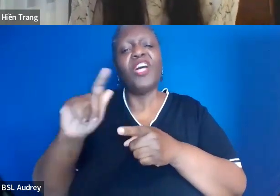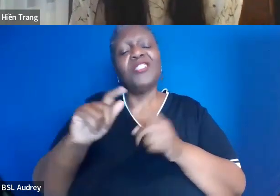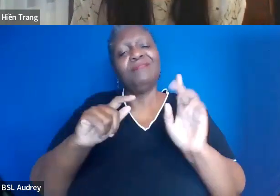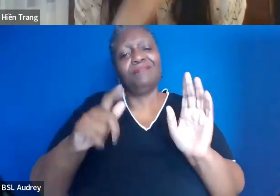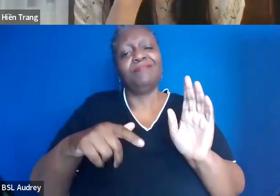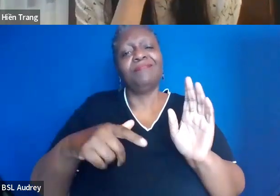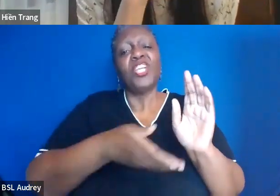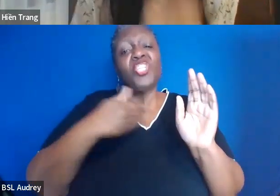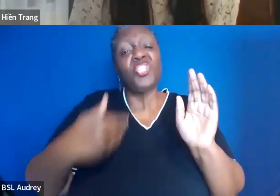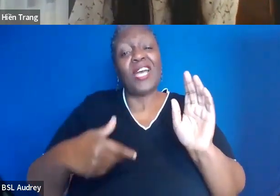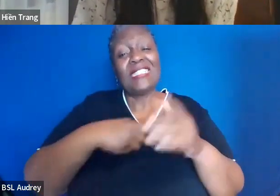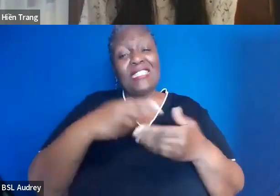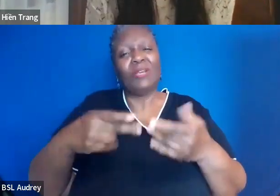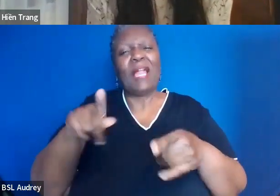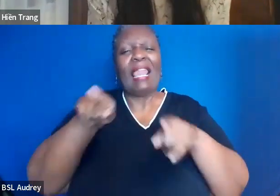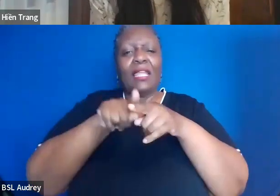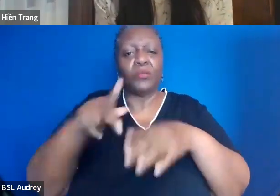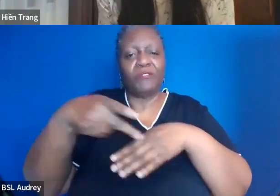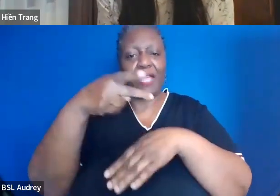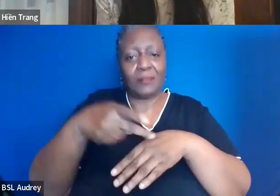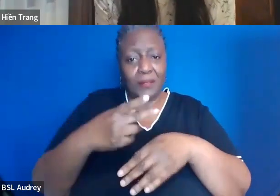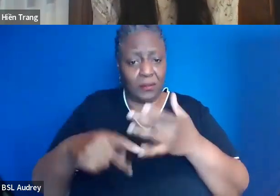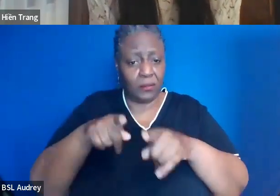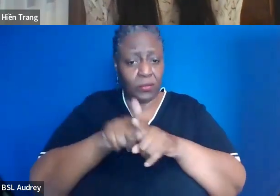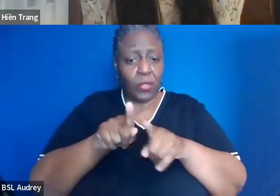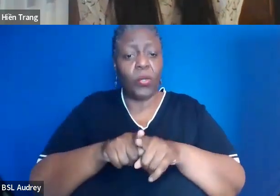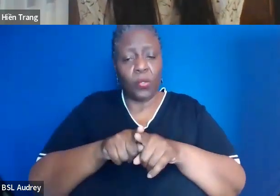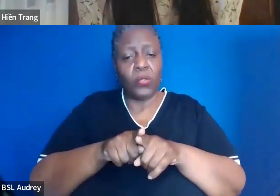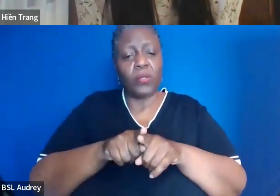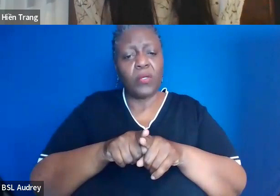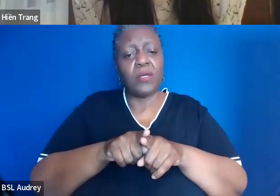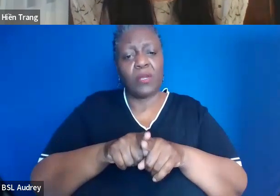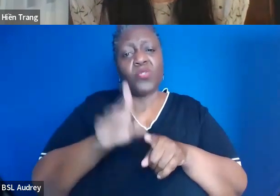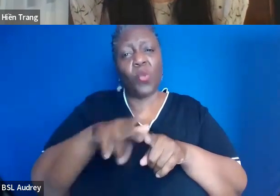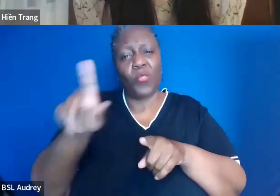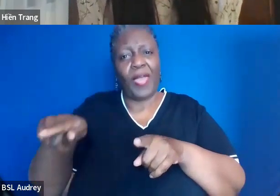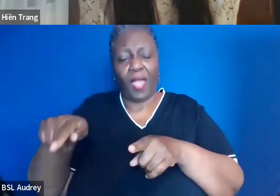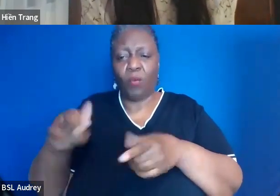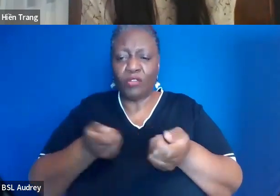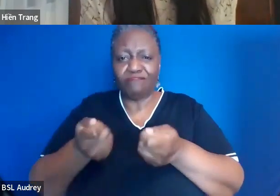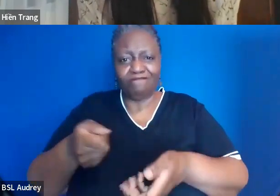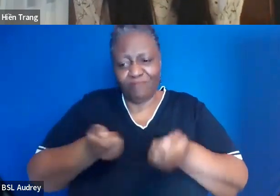based on Vietnamese and so these were written in scrolls that were kept in those bags and so I can